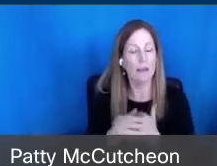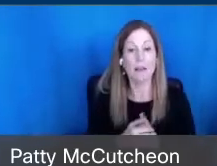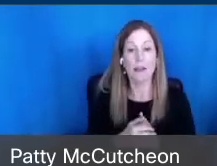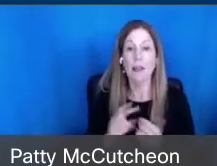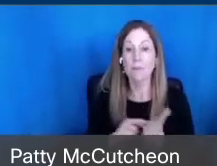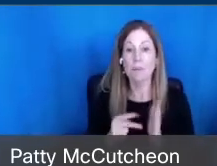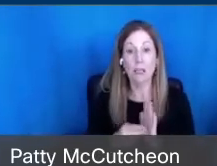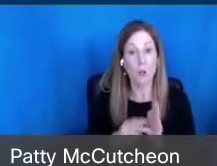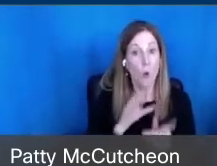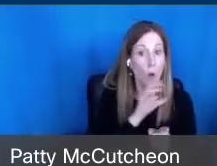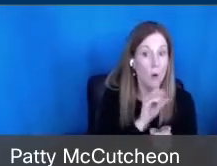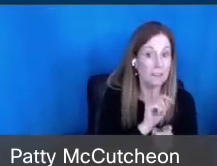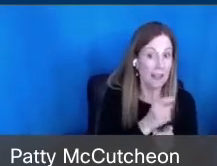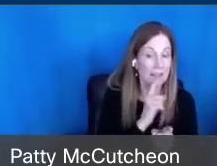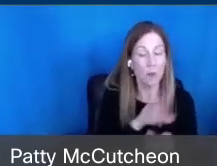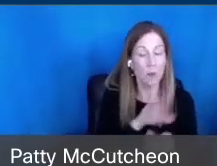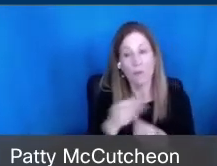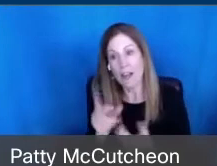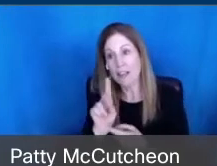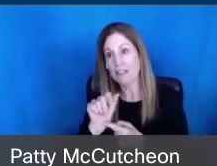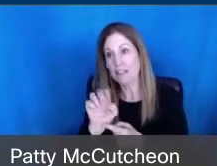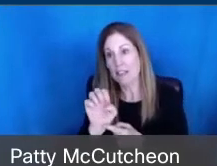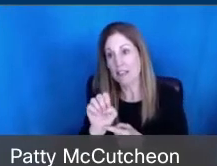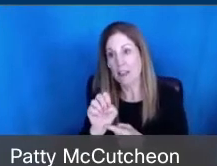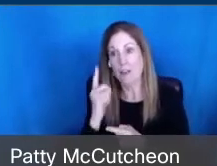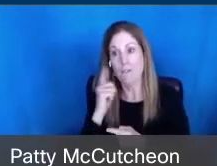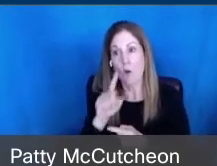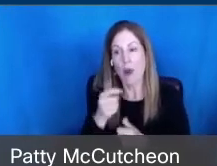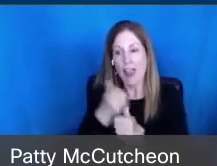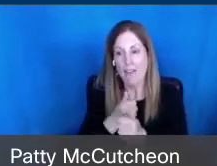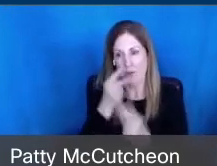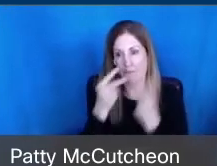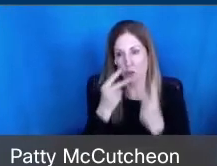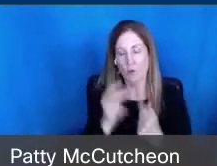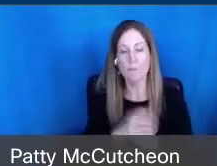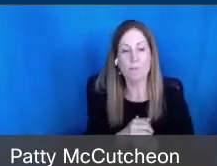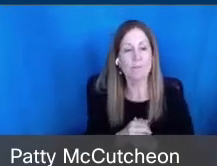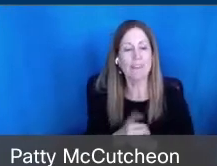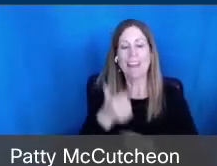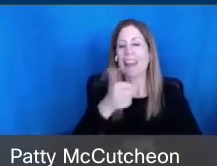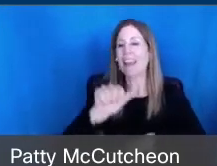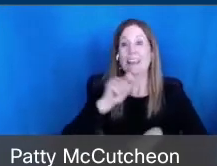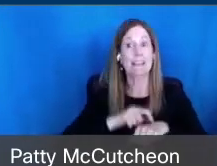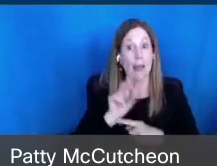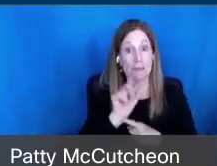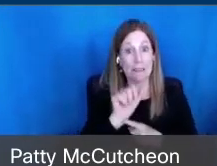and providing data for every visualization. Each time the data or the page evolved,